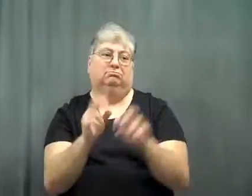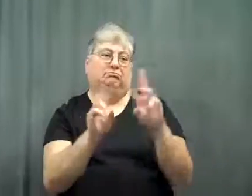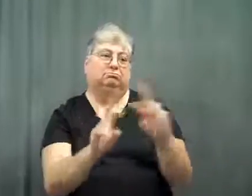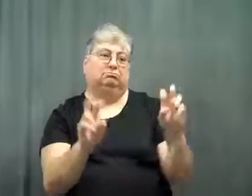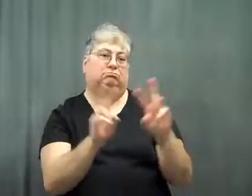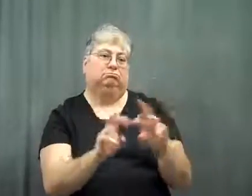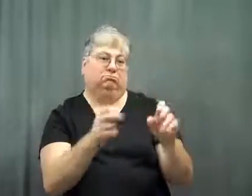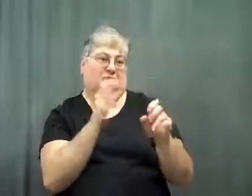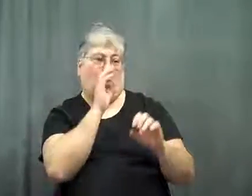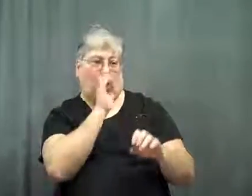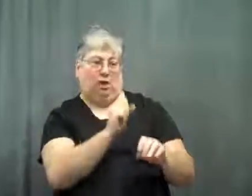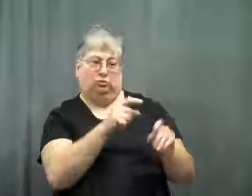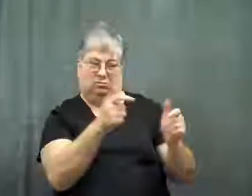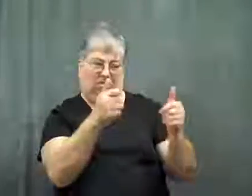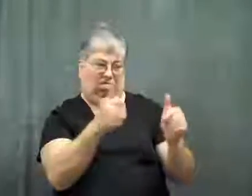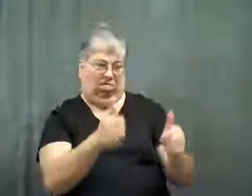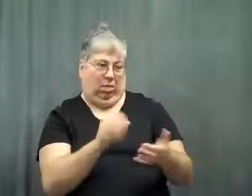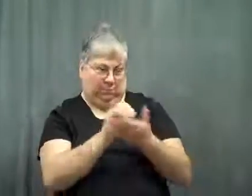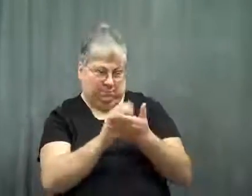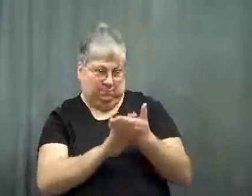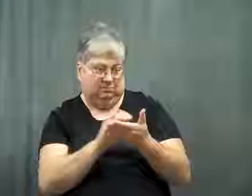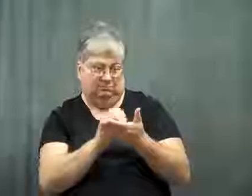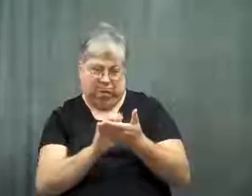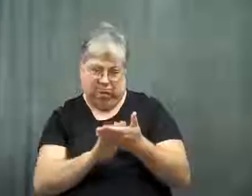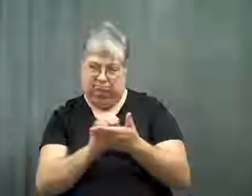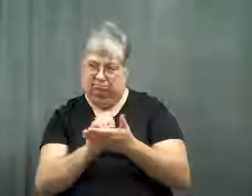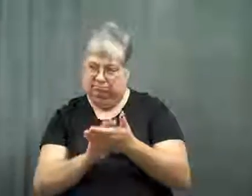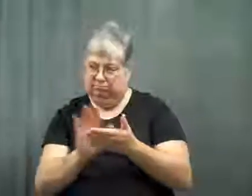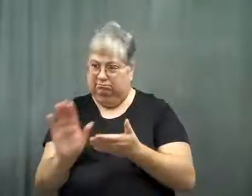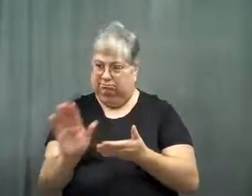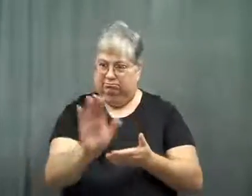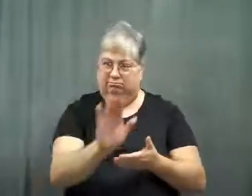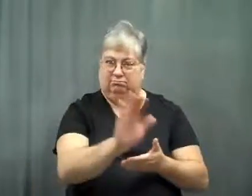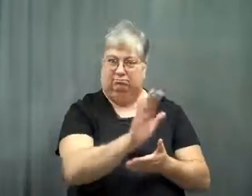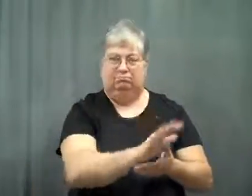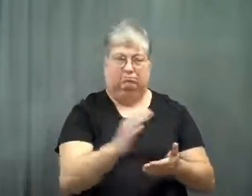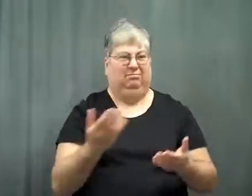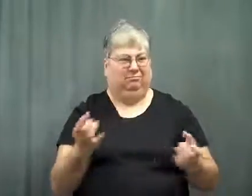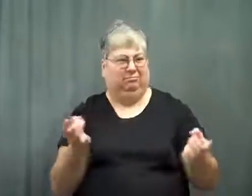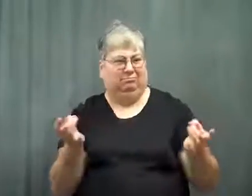They would watch the men deteriorate, and record what happened to them.